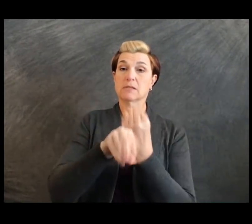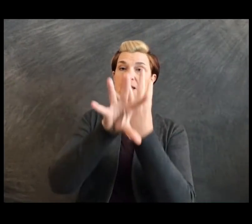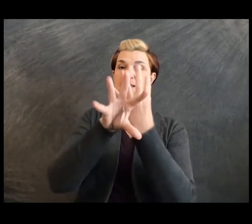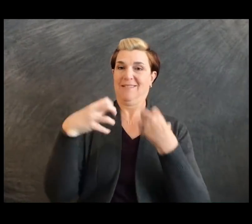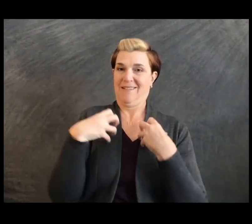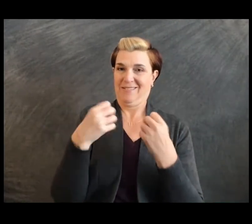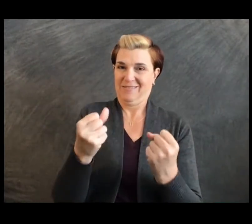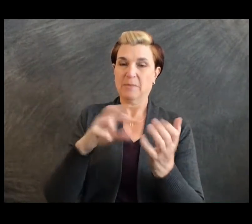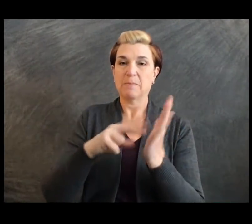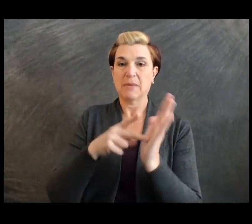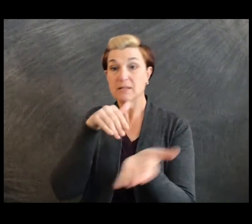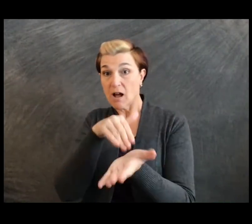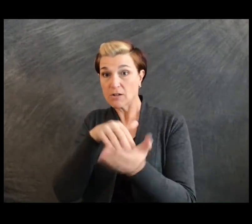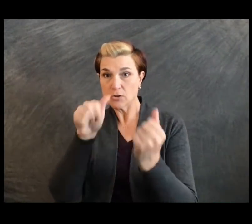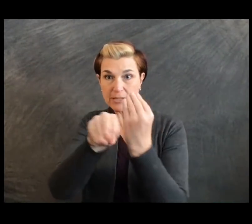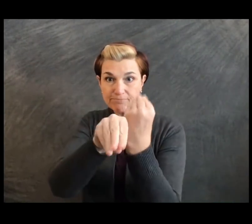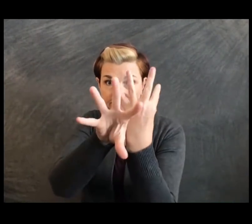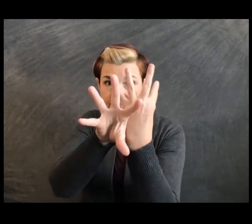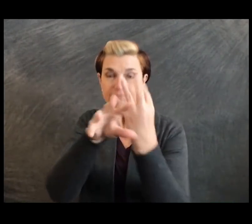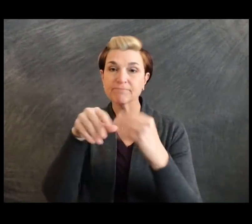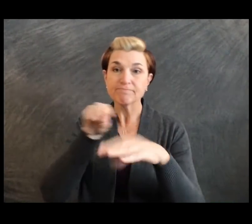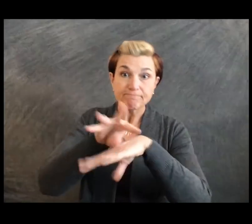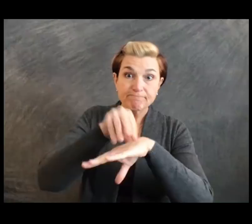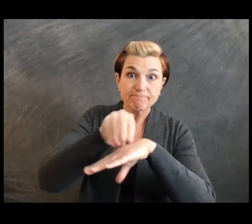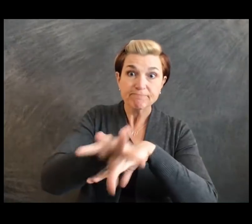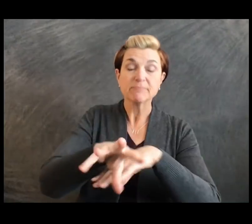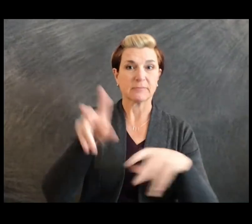more people are using and now they're really using it and now the ones that